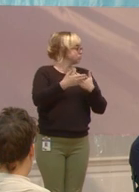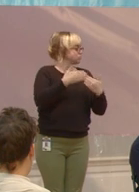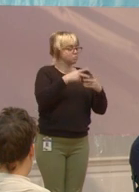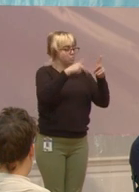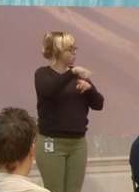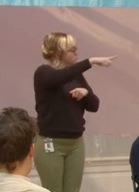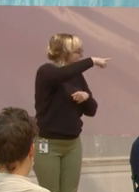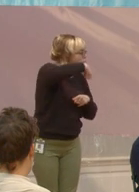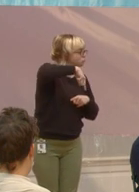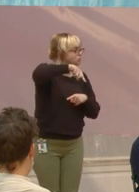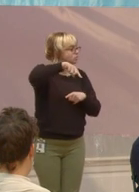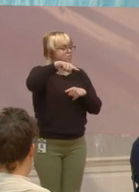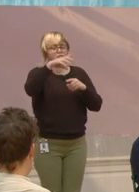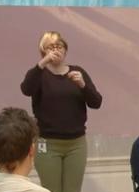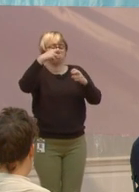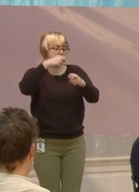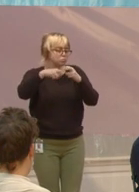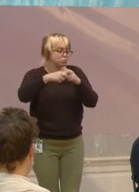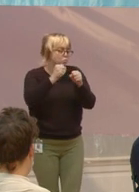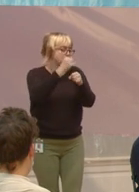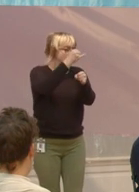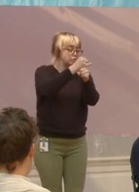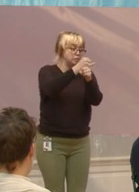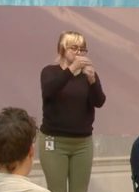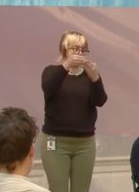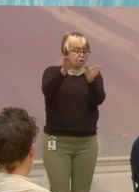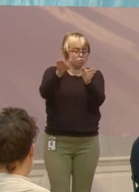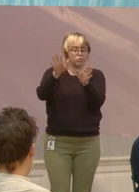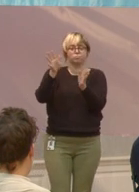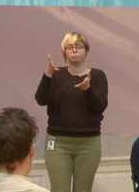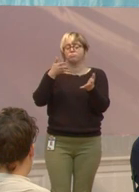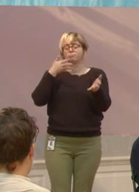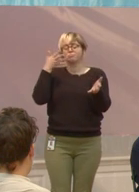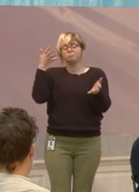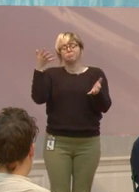this despite other problems with institutions in general. It